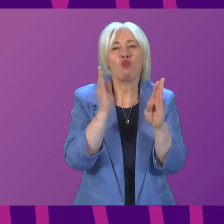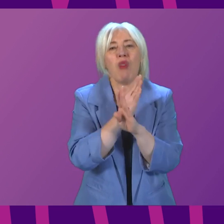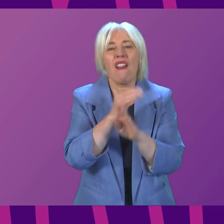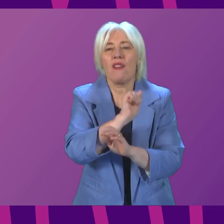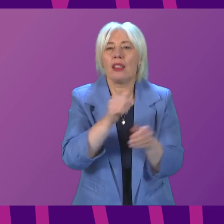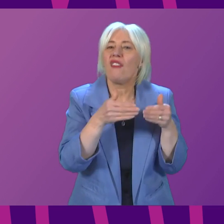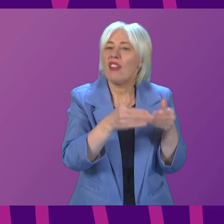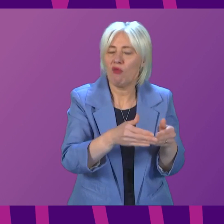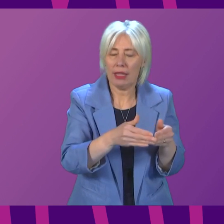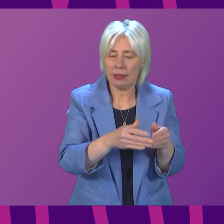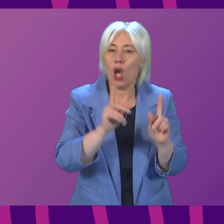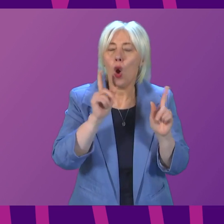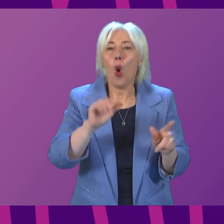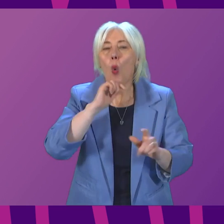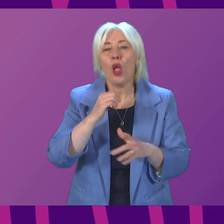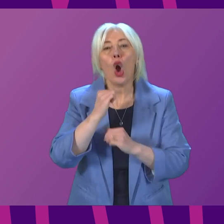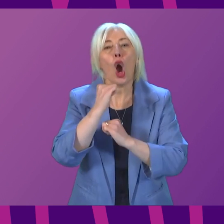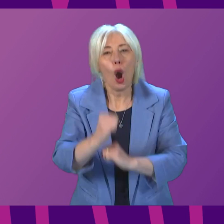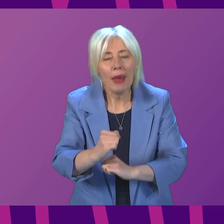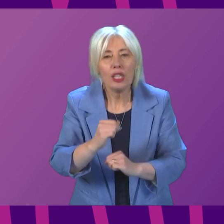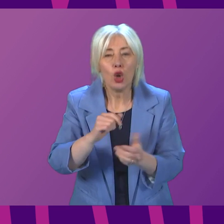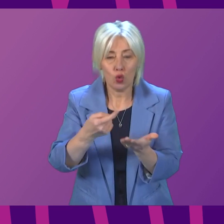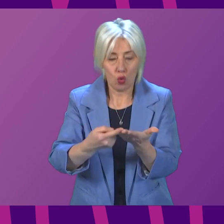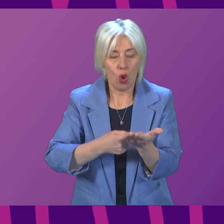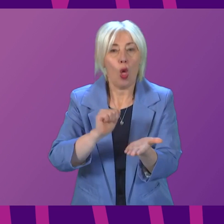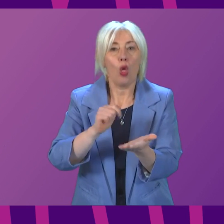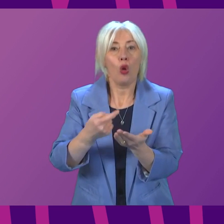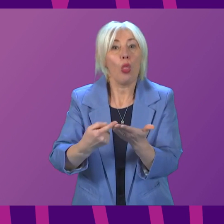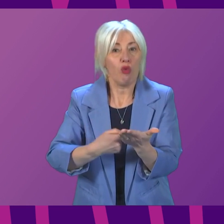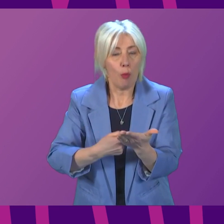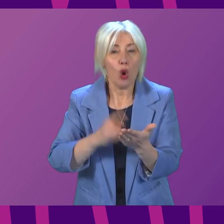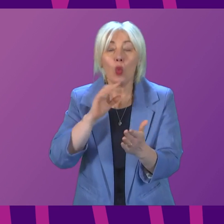Will she commit to publishing the report once she has it?